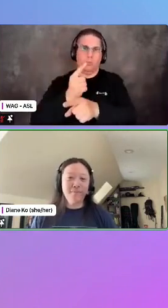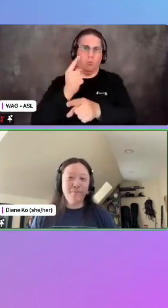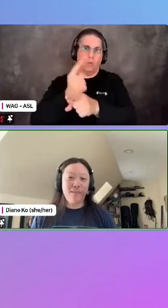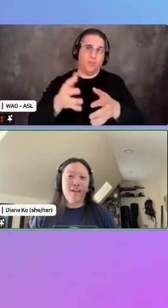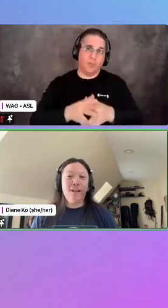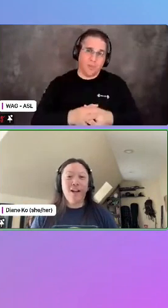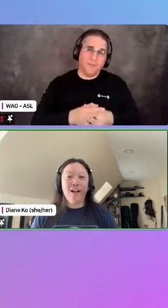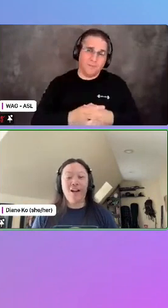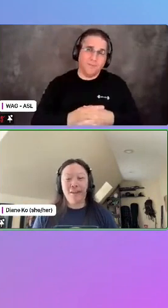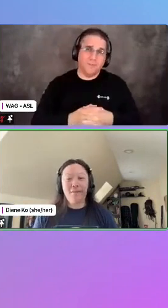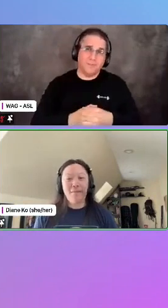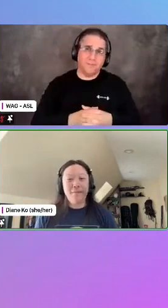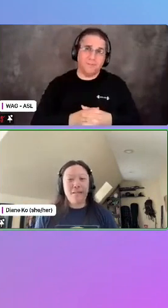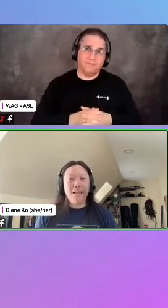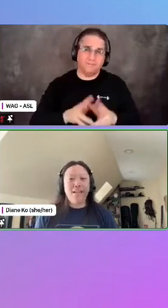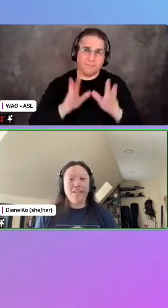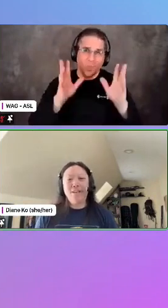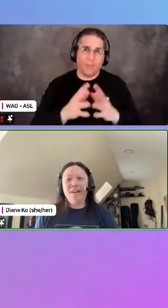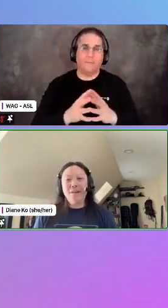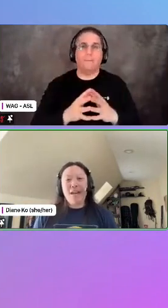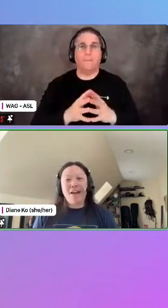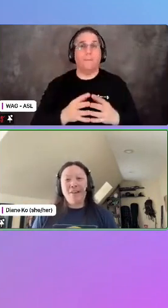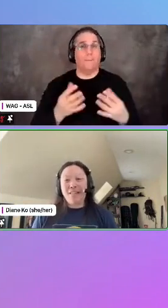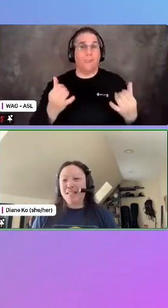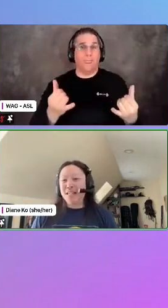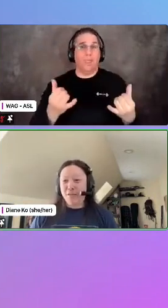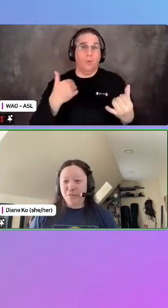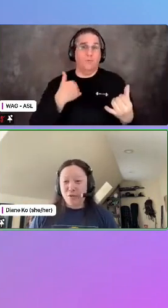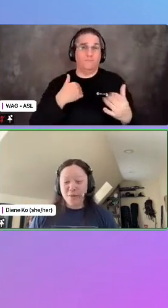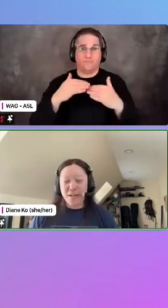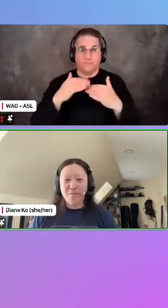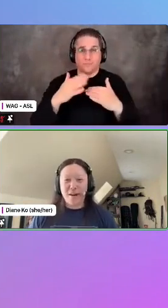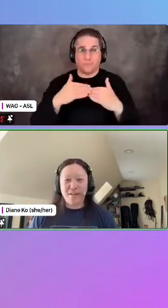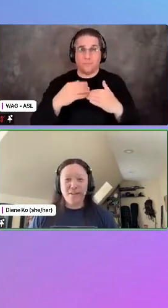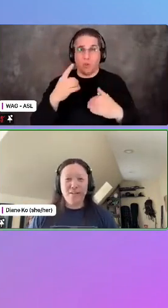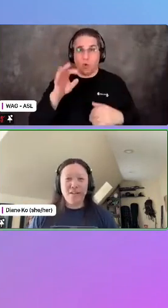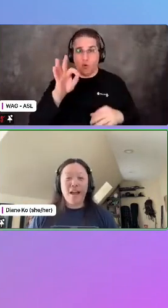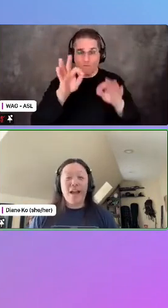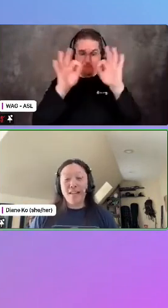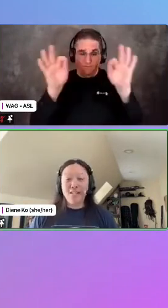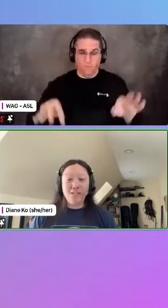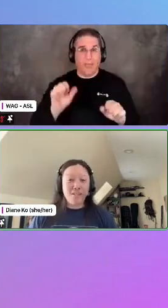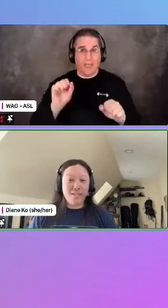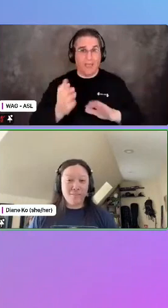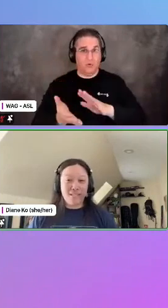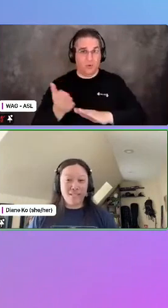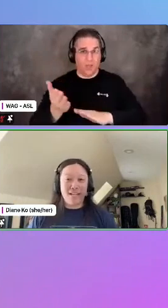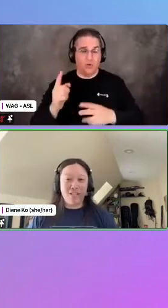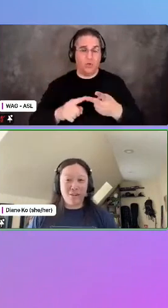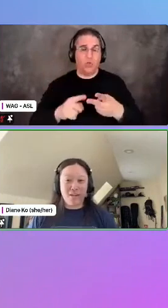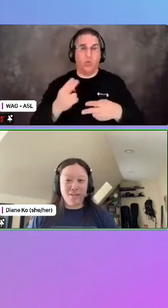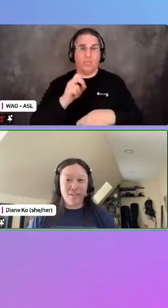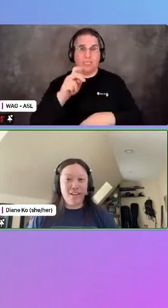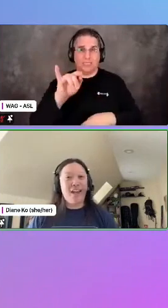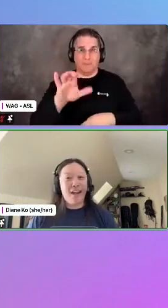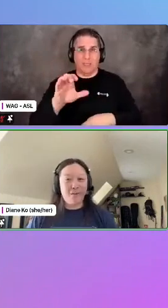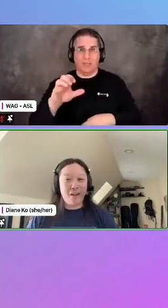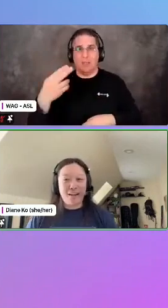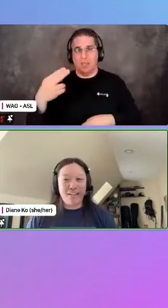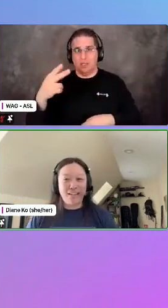refer to someone who uses a component in code consumer as a to disambiguate them from an end user, which is someone who would use the